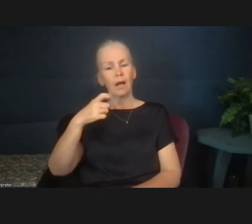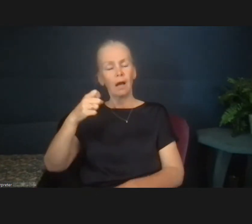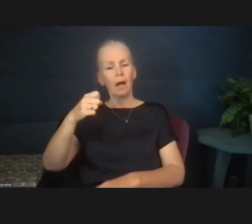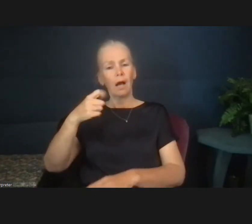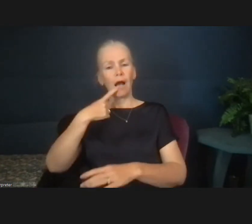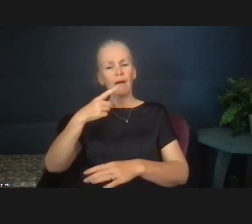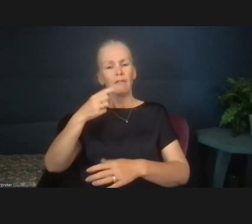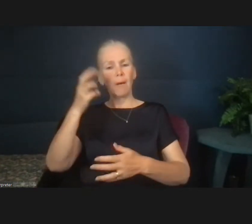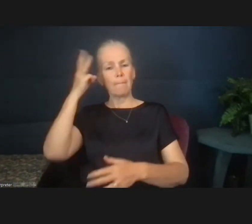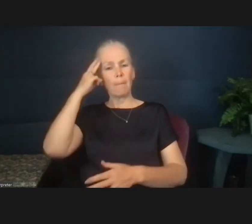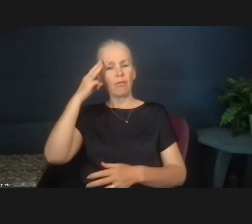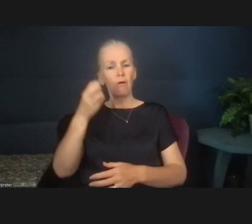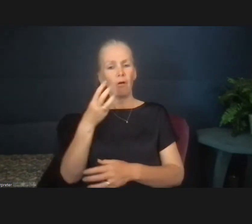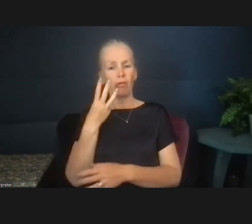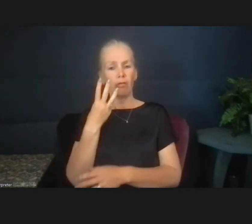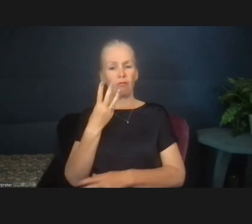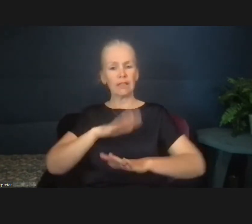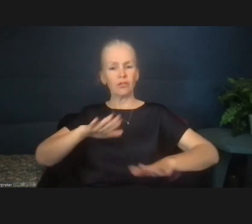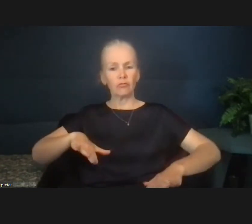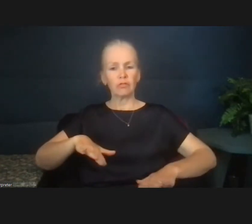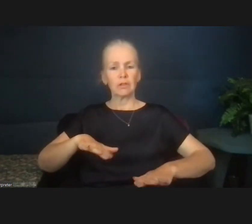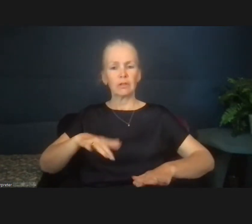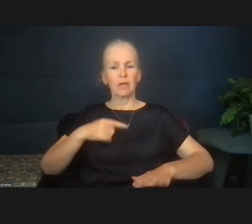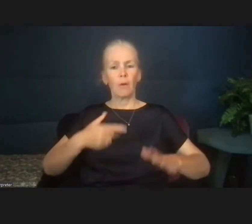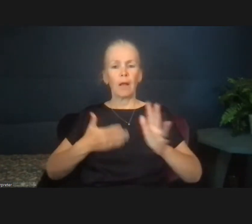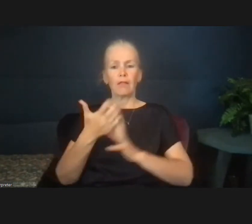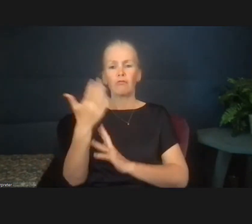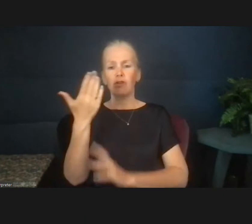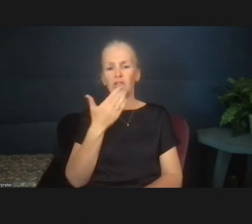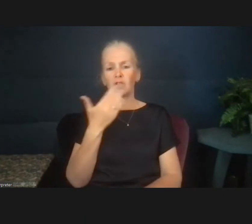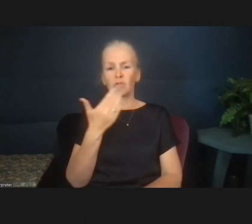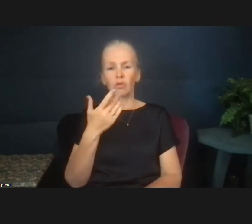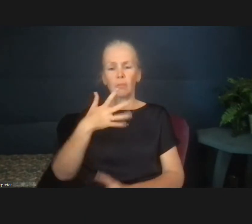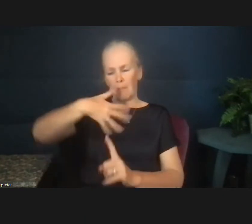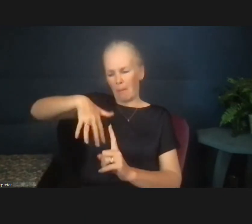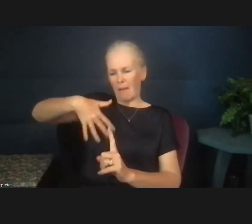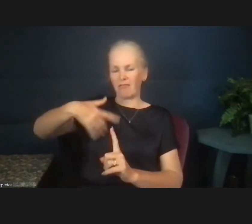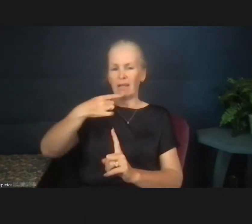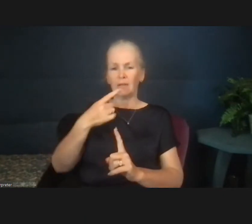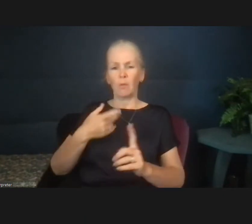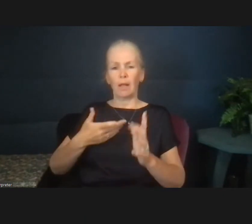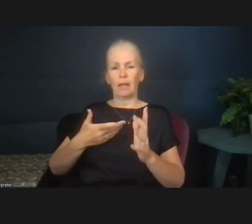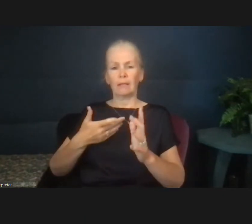So I went through school, a bit of my background, I went to school, didn't do